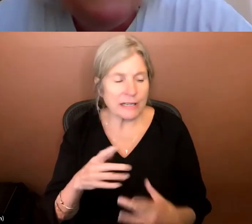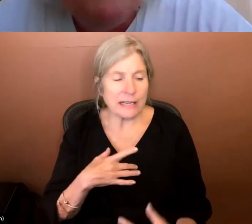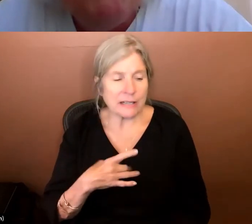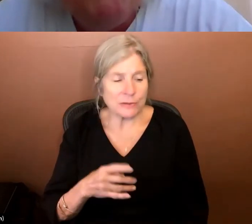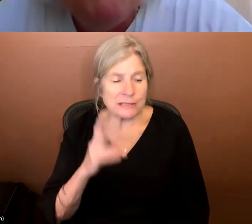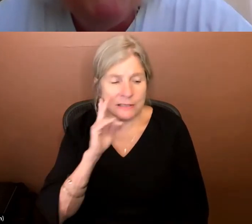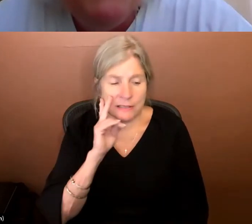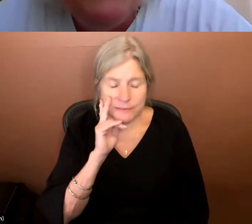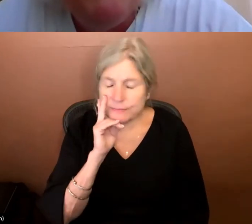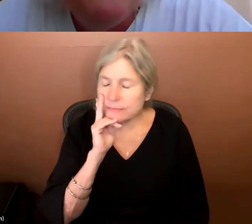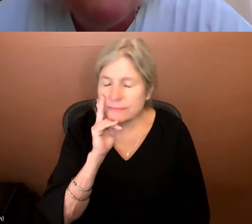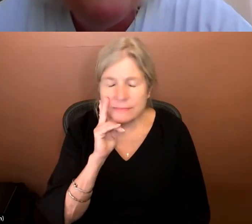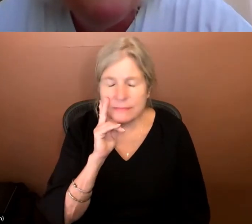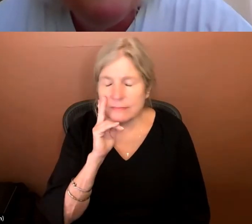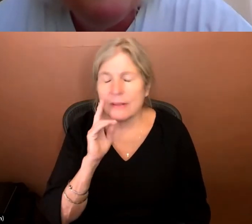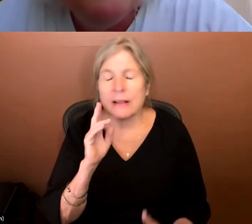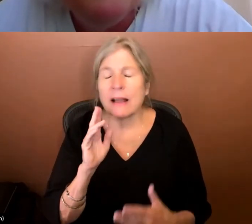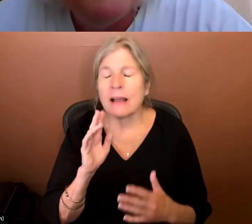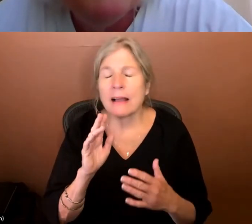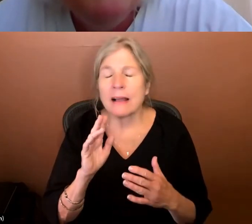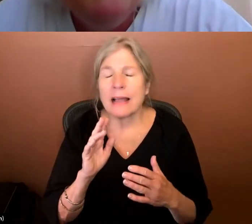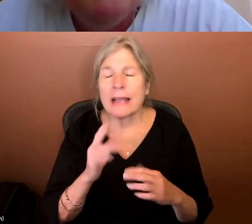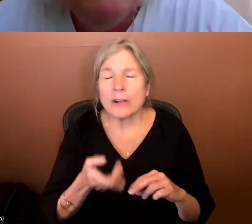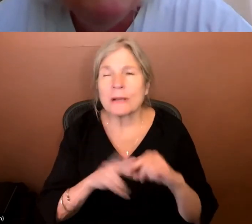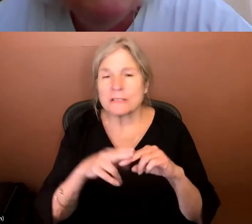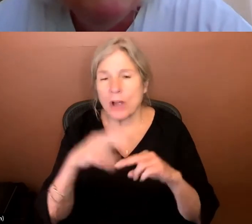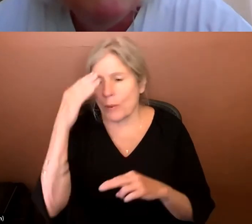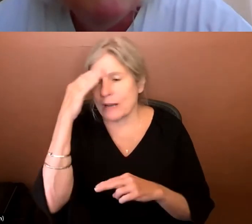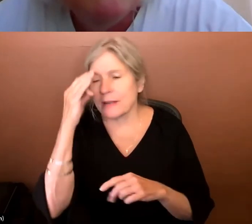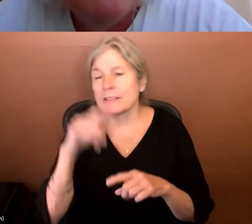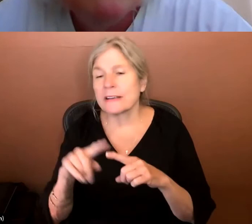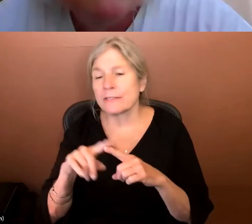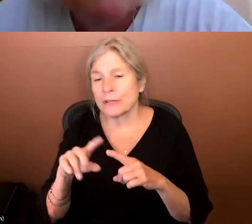to somehow heighten our awareness of different tactile shapes how they can be combined